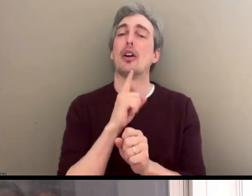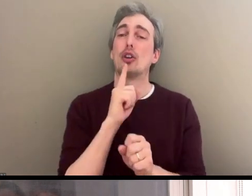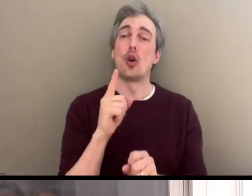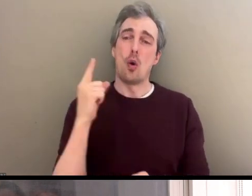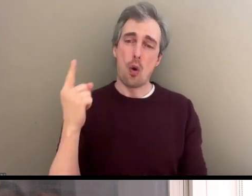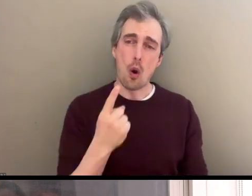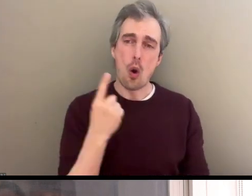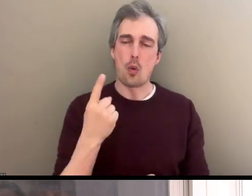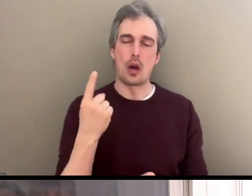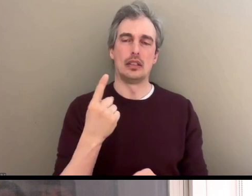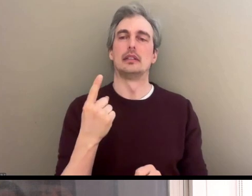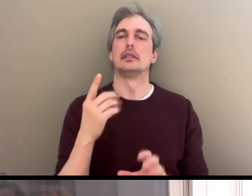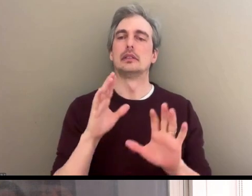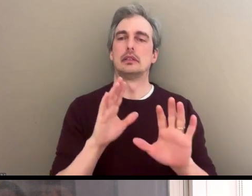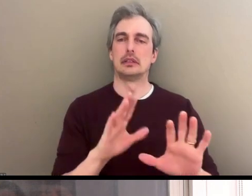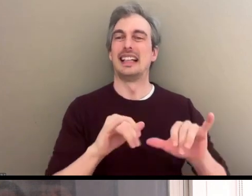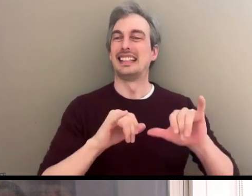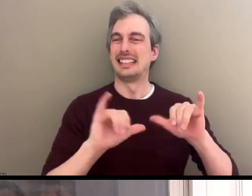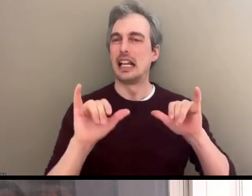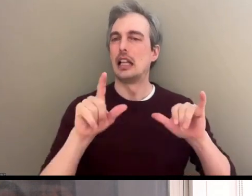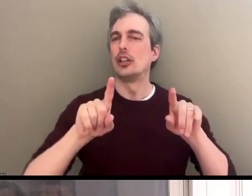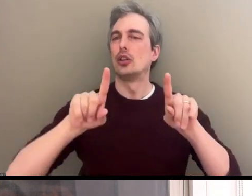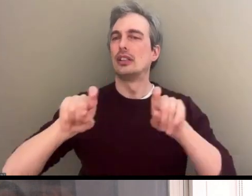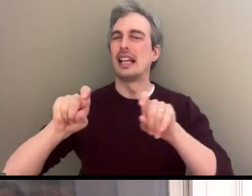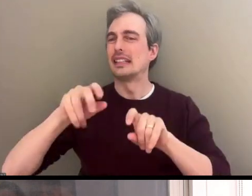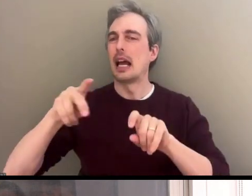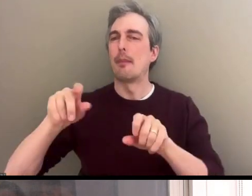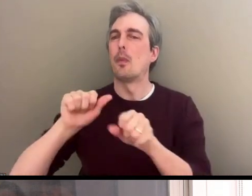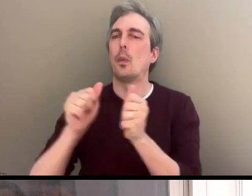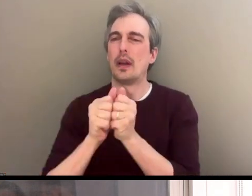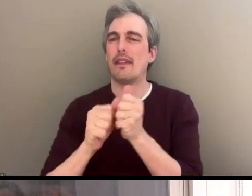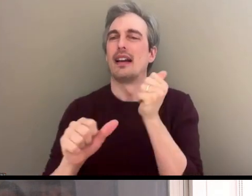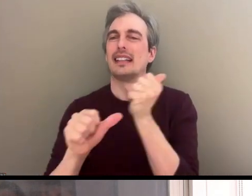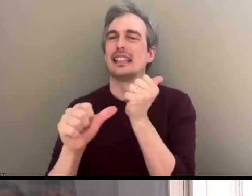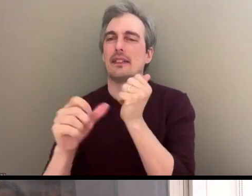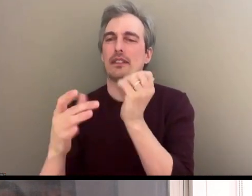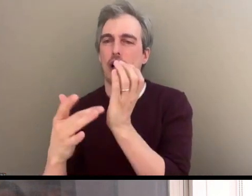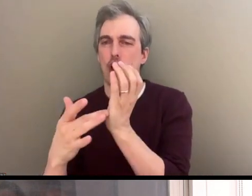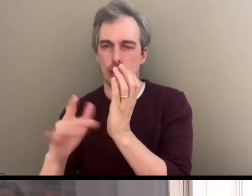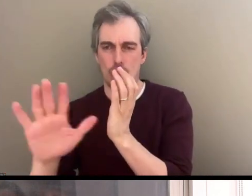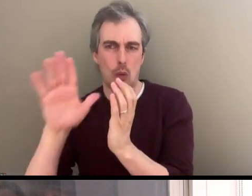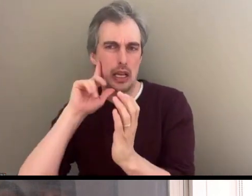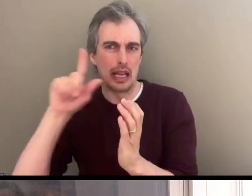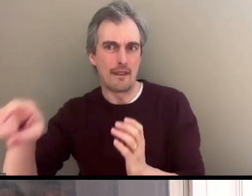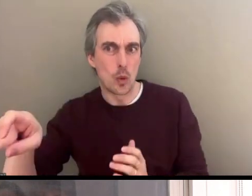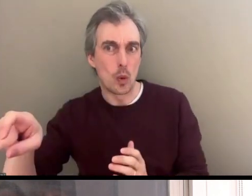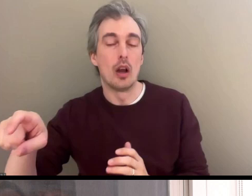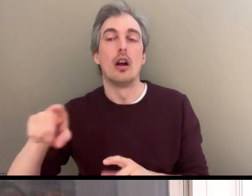Again, I want to point that out, we're going to revisit this. But it's designed for React-based environments.